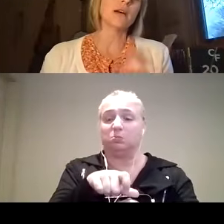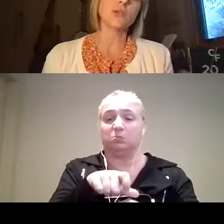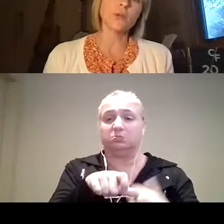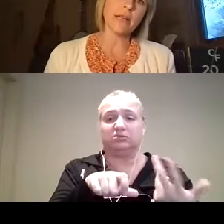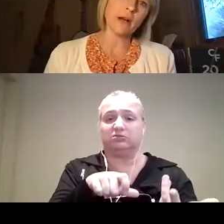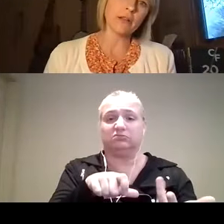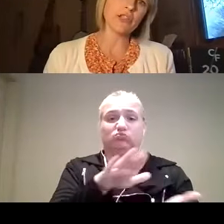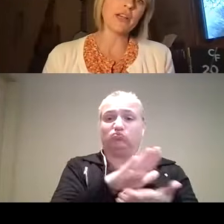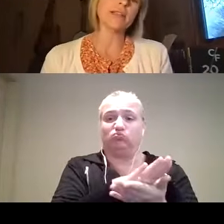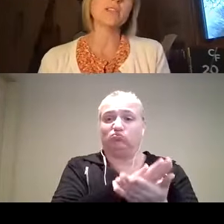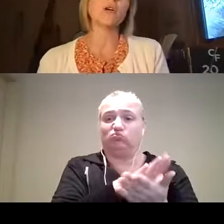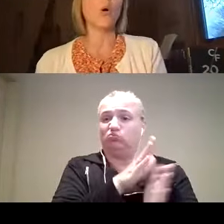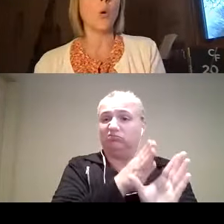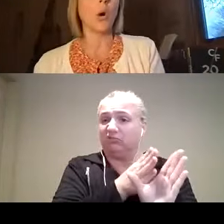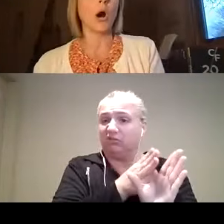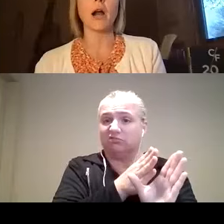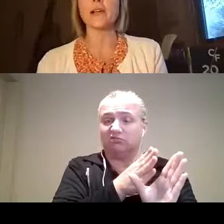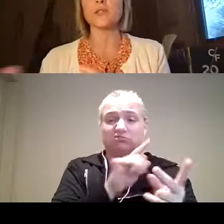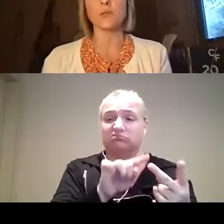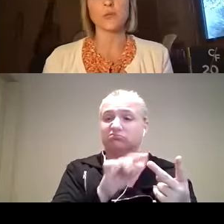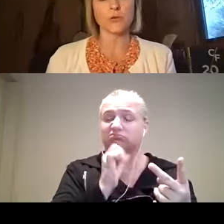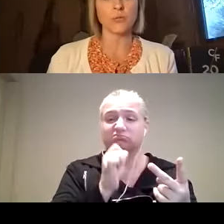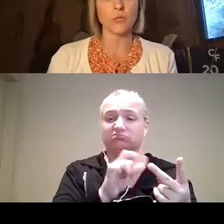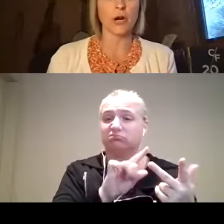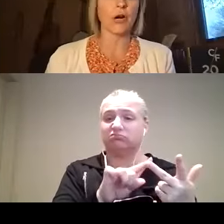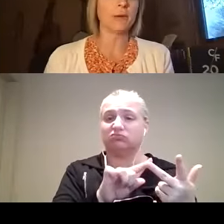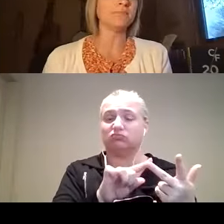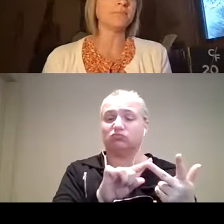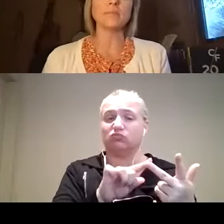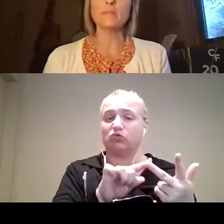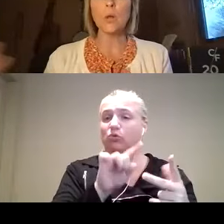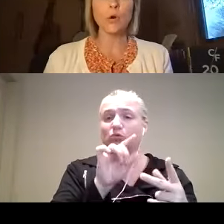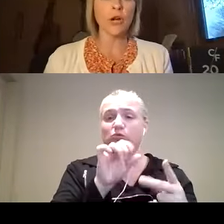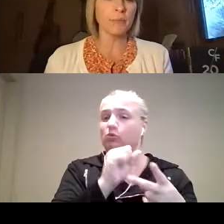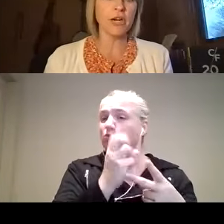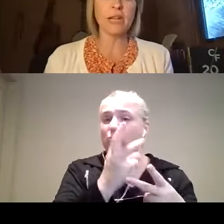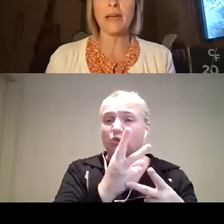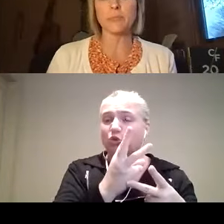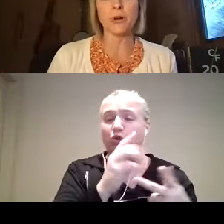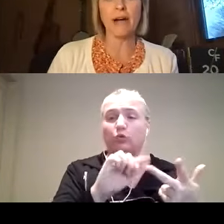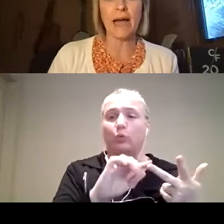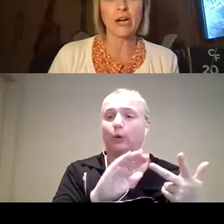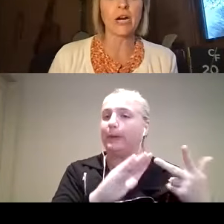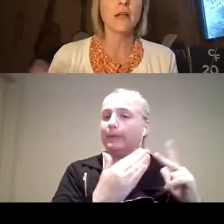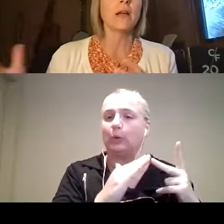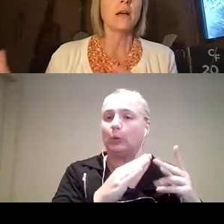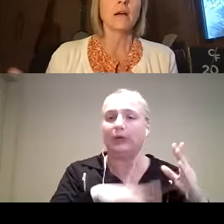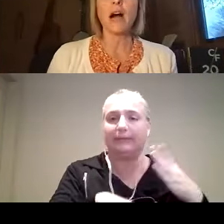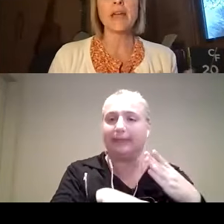a school psychologist or a school social worker or community-based provider coming